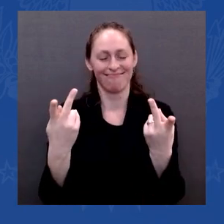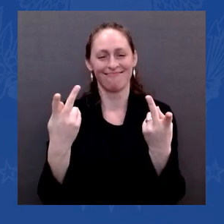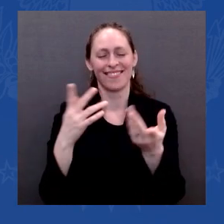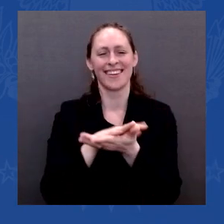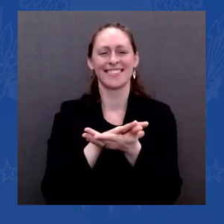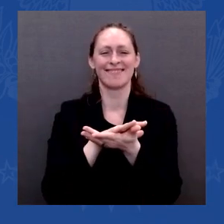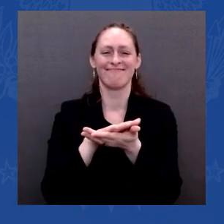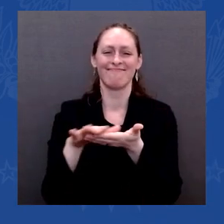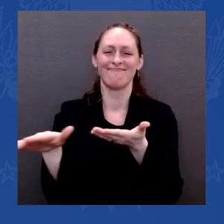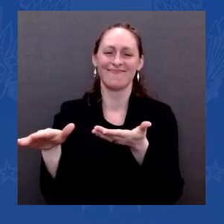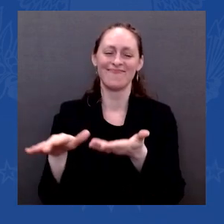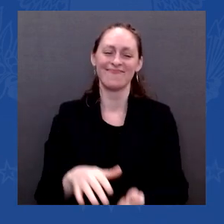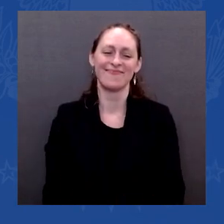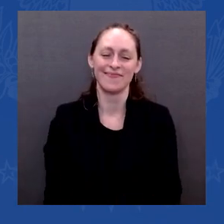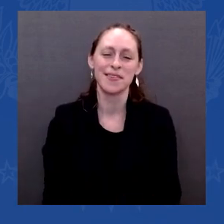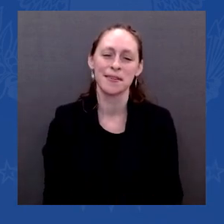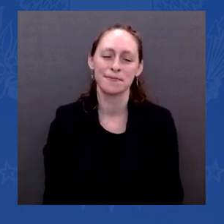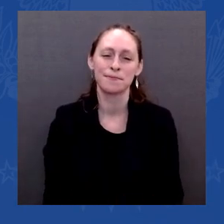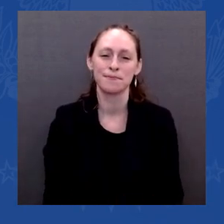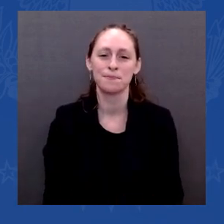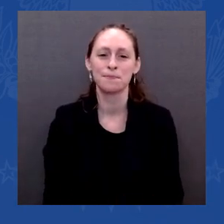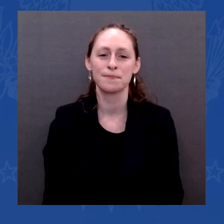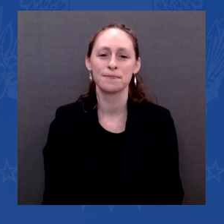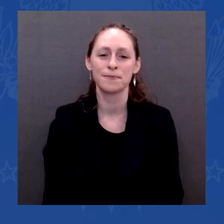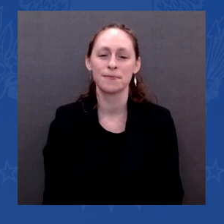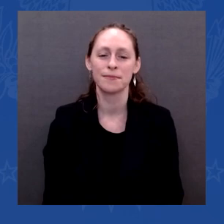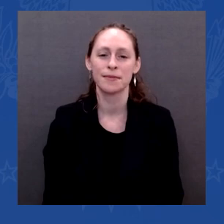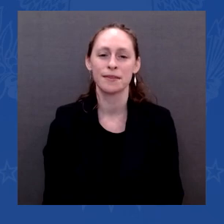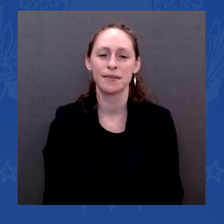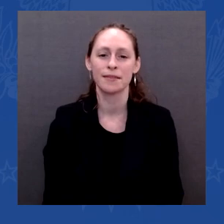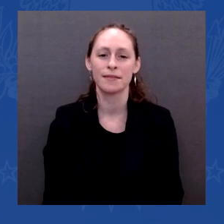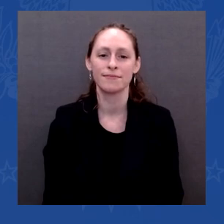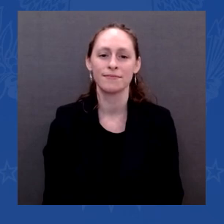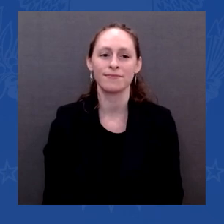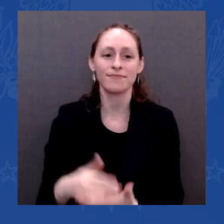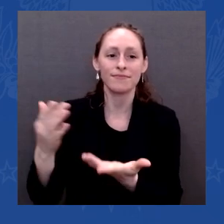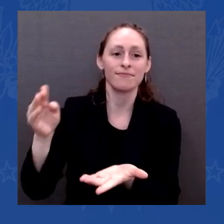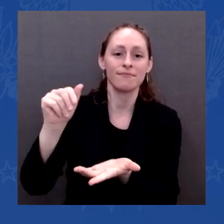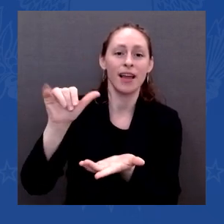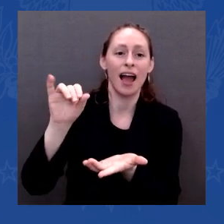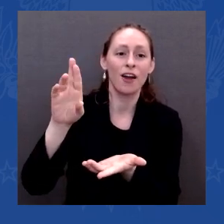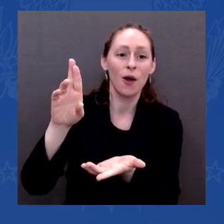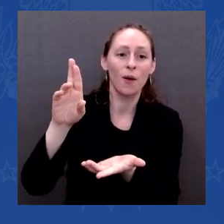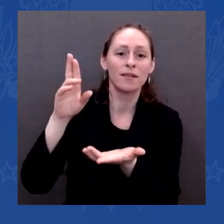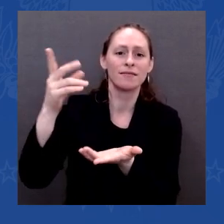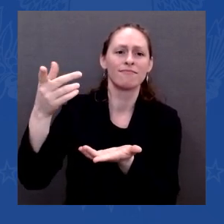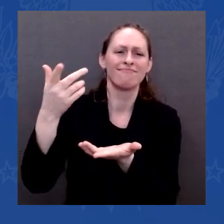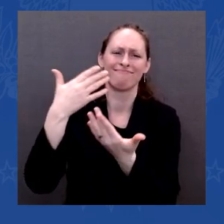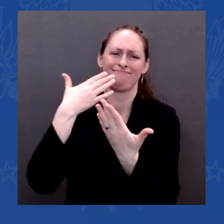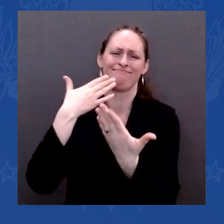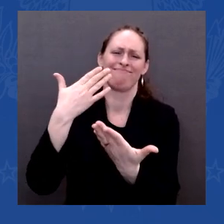Mr. Mayor, thank you for your leadership. I appreciate it. I know one thing: We both did marry up.